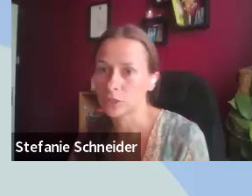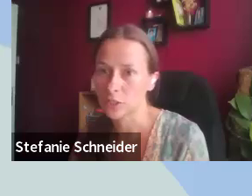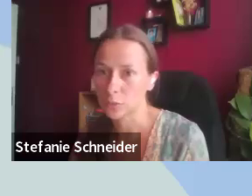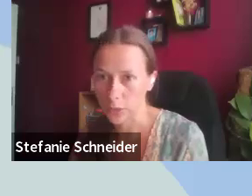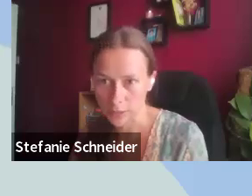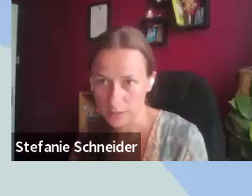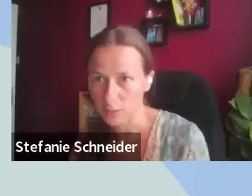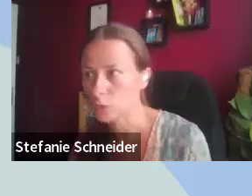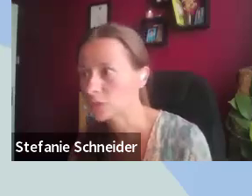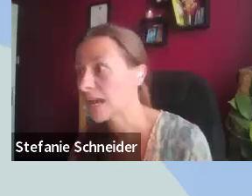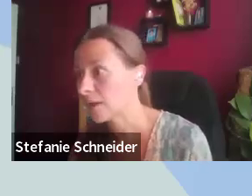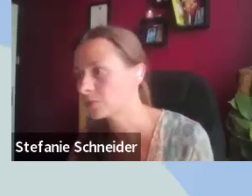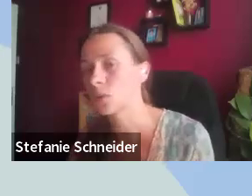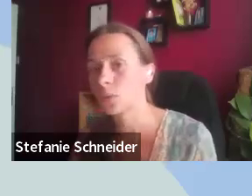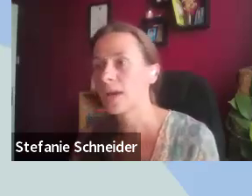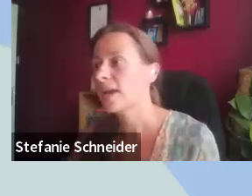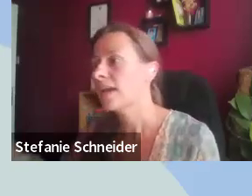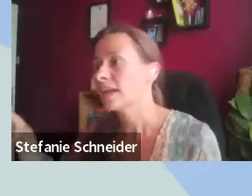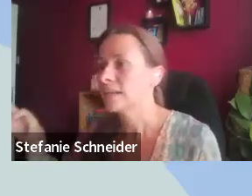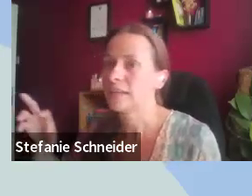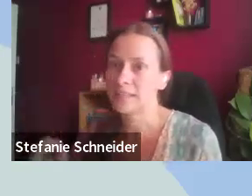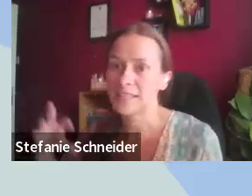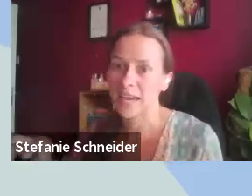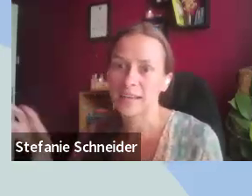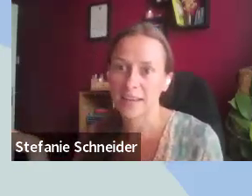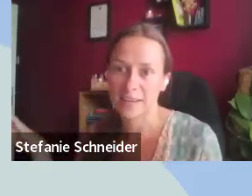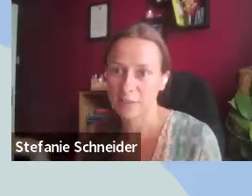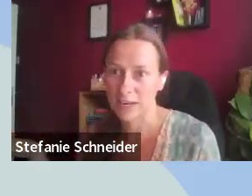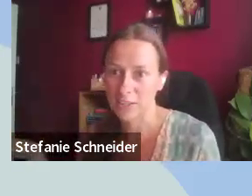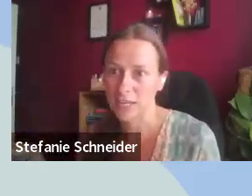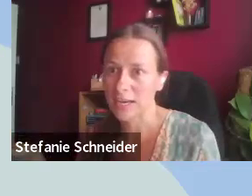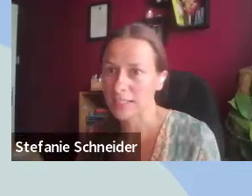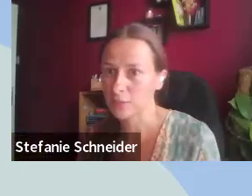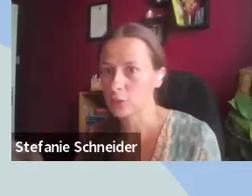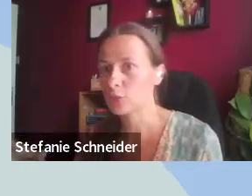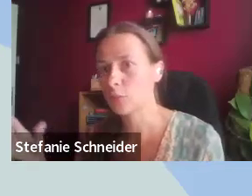researchers that work at these institutions have. So it's again, like Fenella just highlighted,